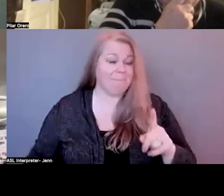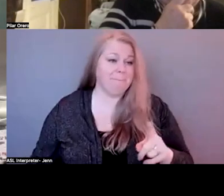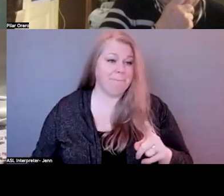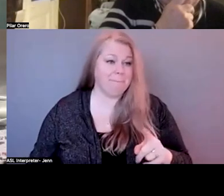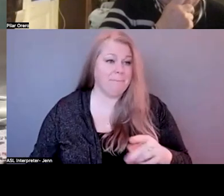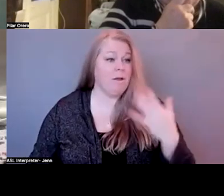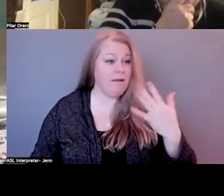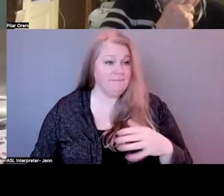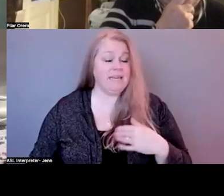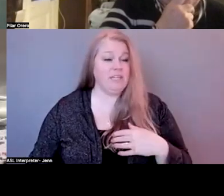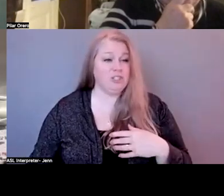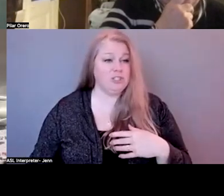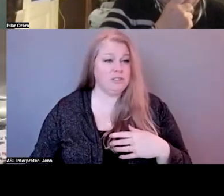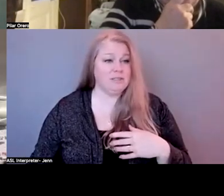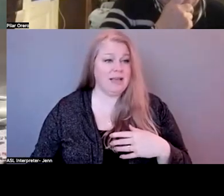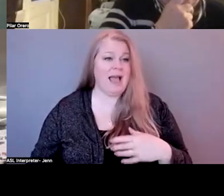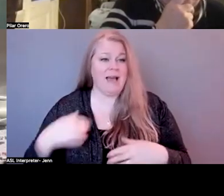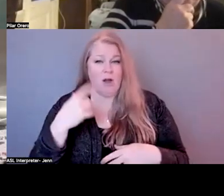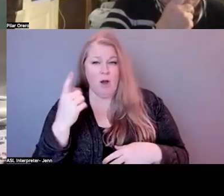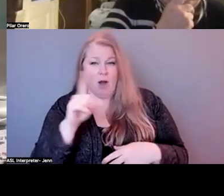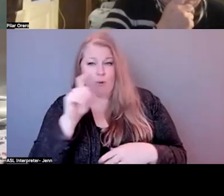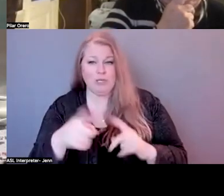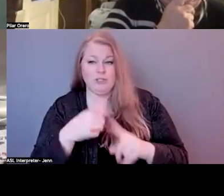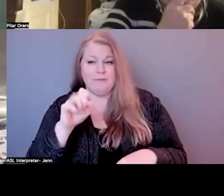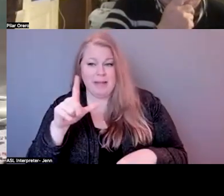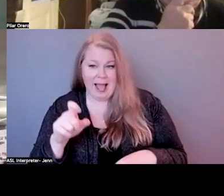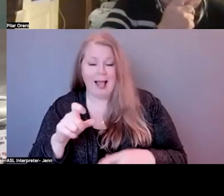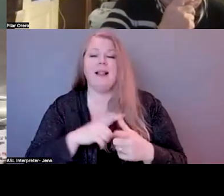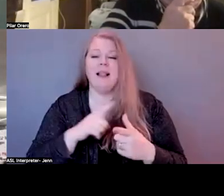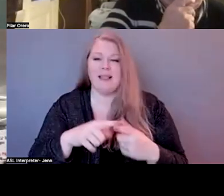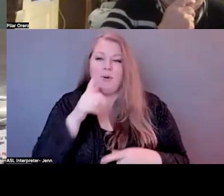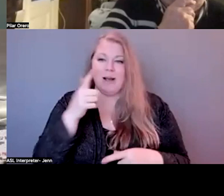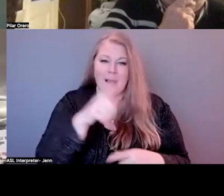I have a lot of questions here from L and then I'll come to you, Larry.